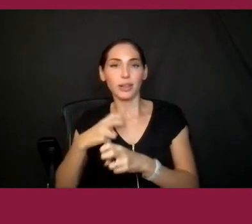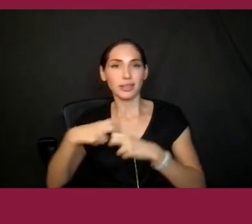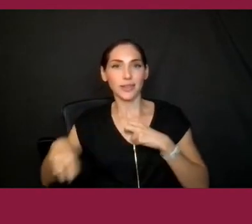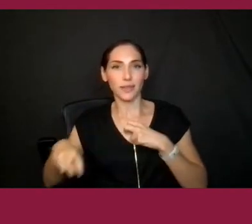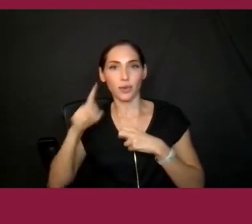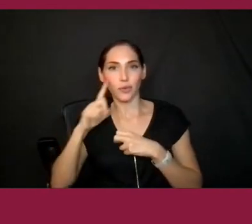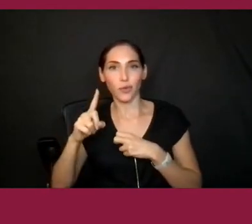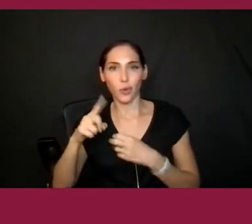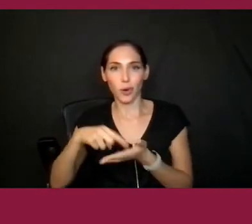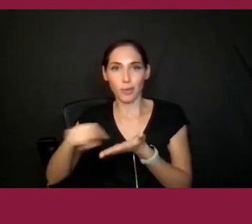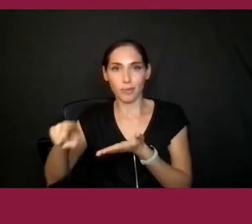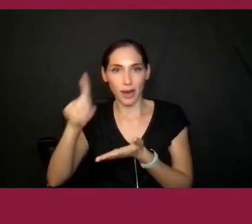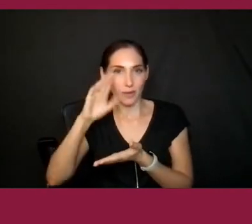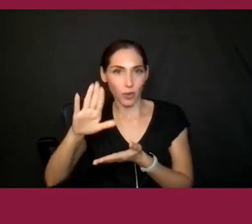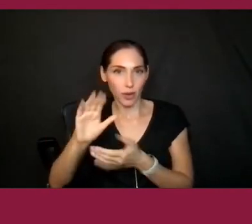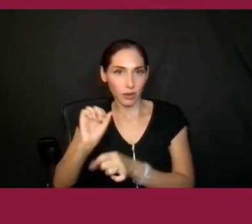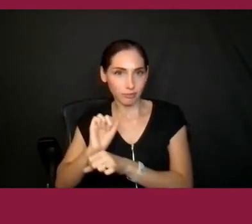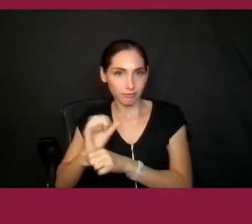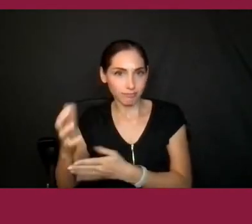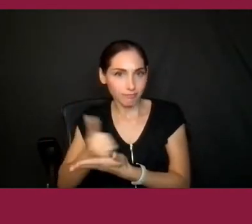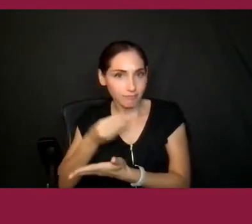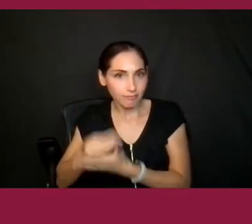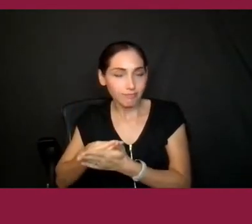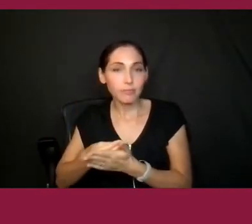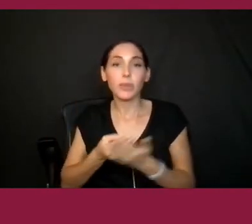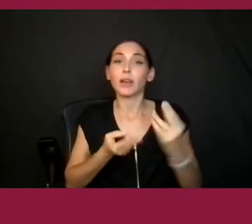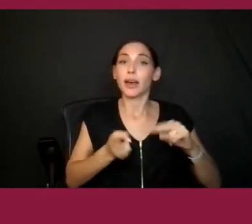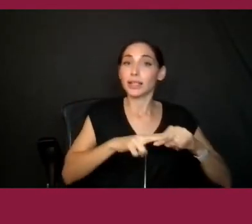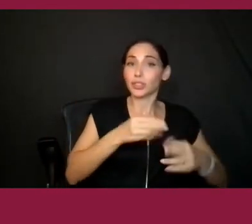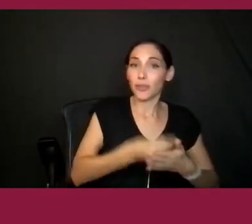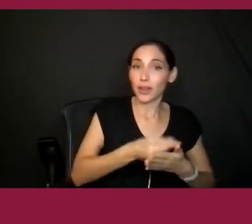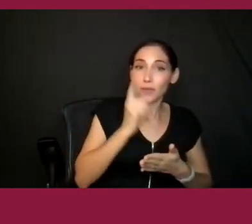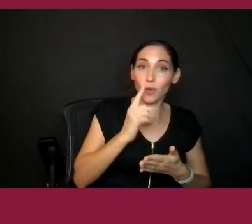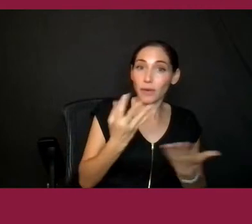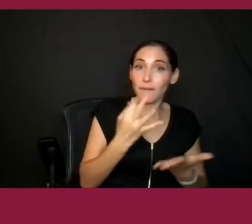Additional funding for financial aid, um, and then